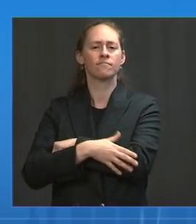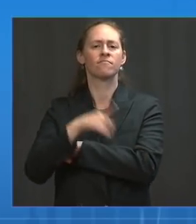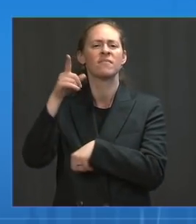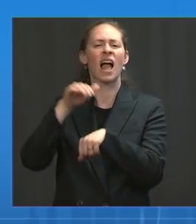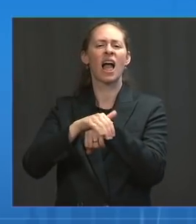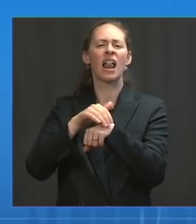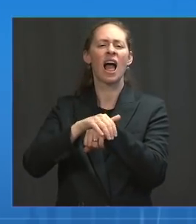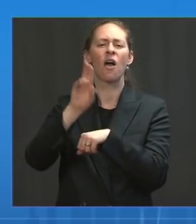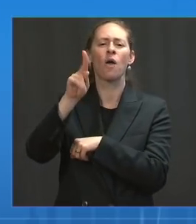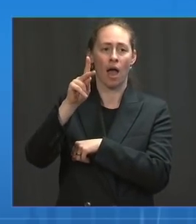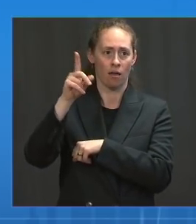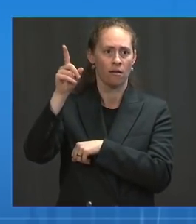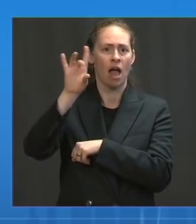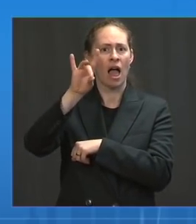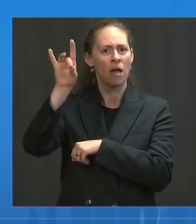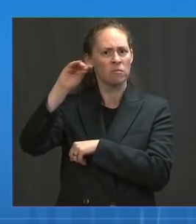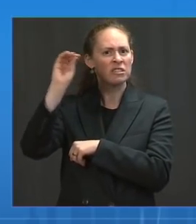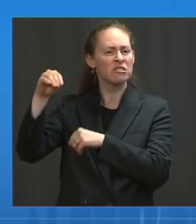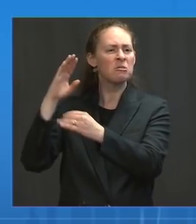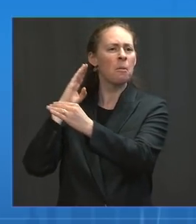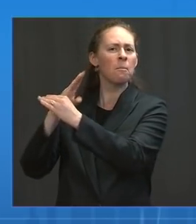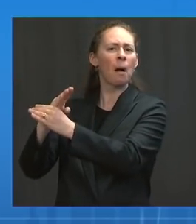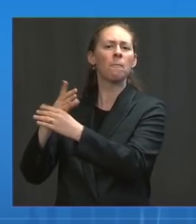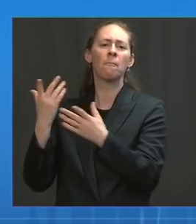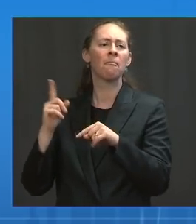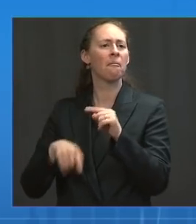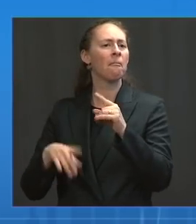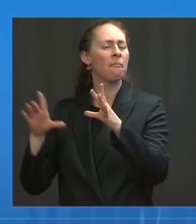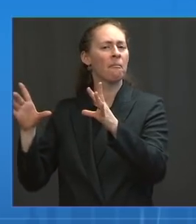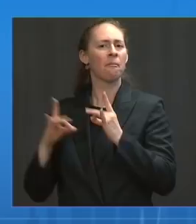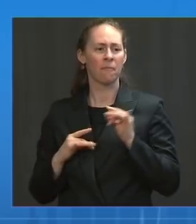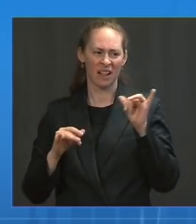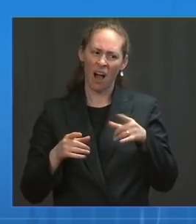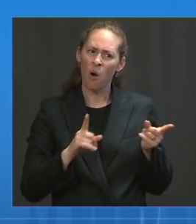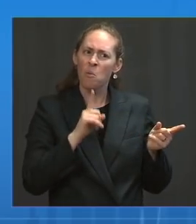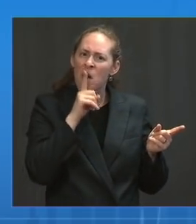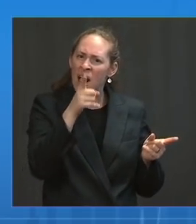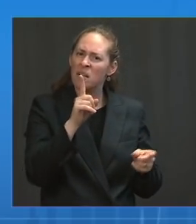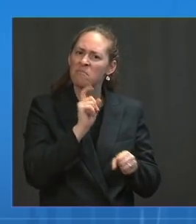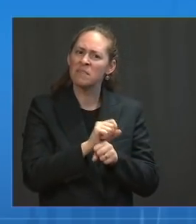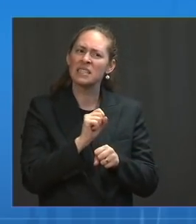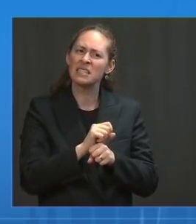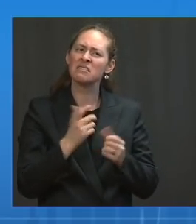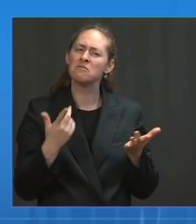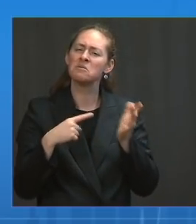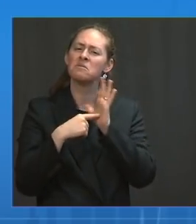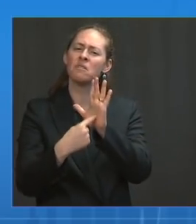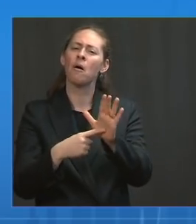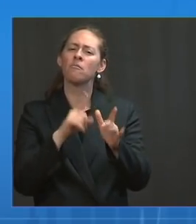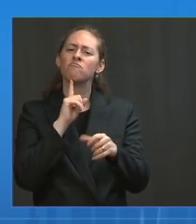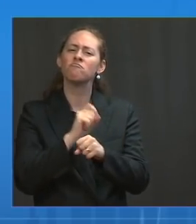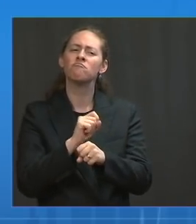96 percent real world effectiveness. You can make a quite reasonable assumption that data